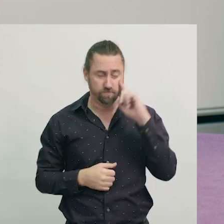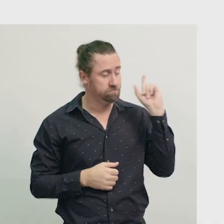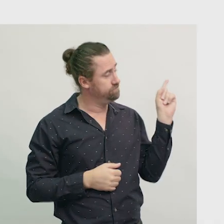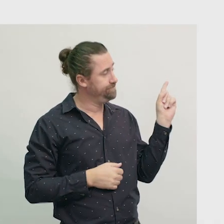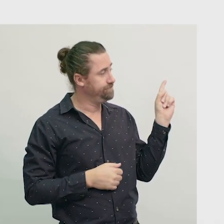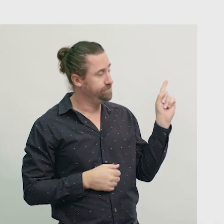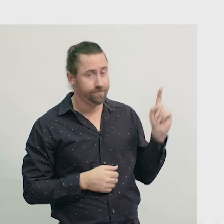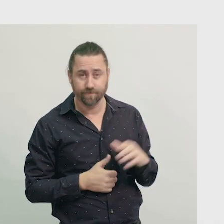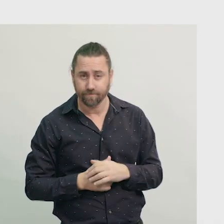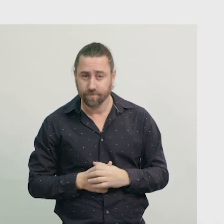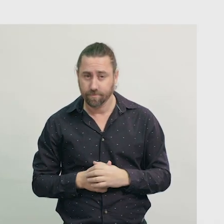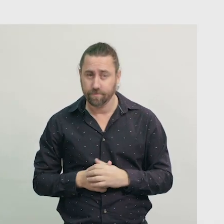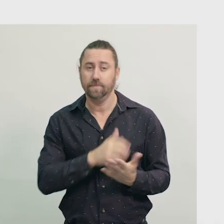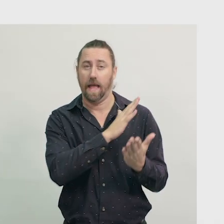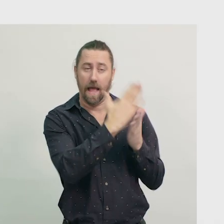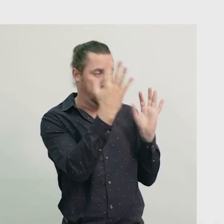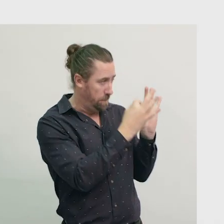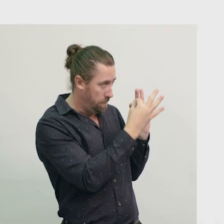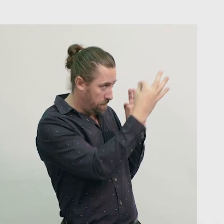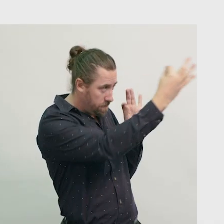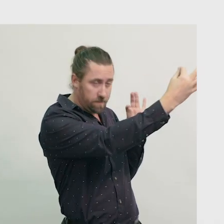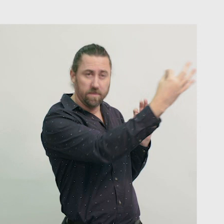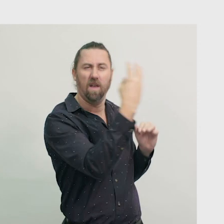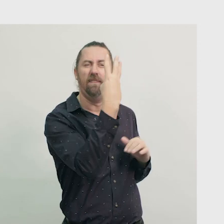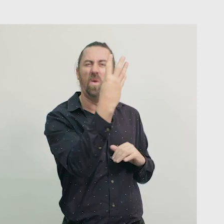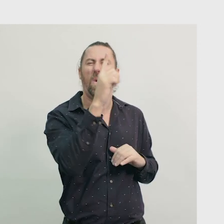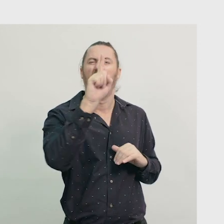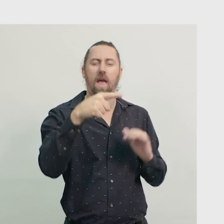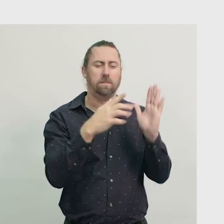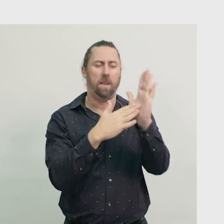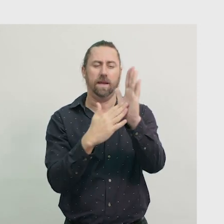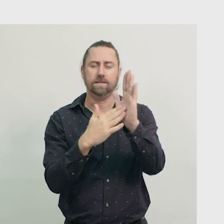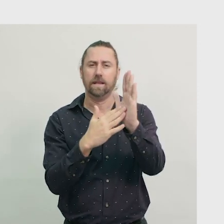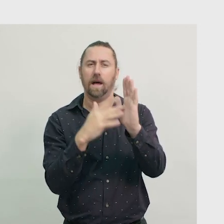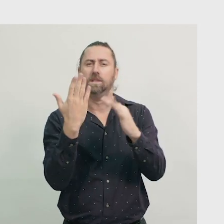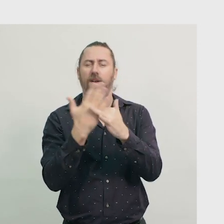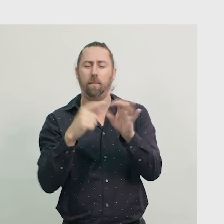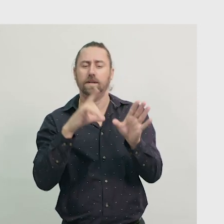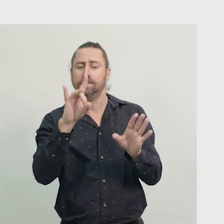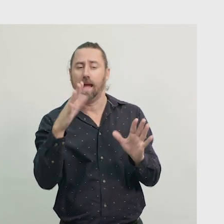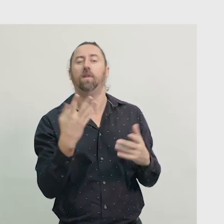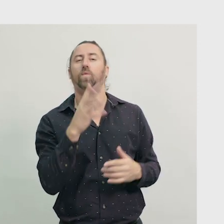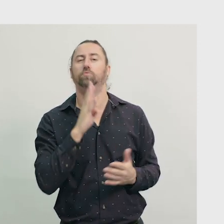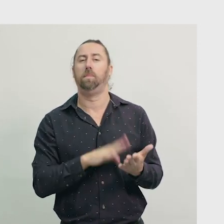We’ll calculate the exact length first. 4,000 ÷ 10 is 400mm.